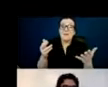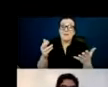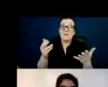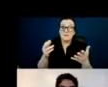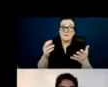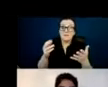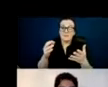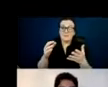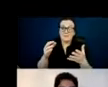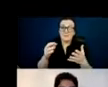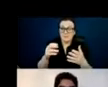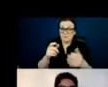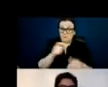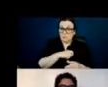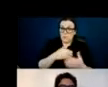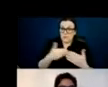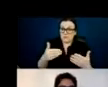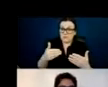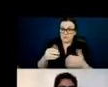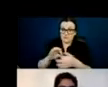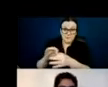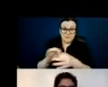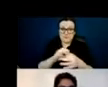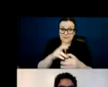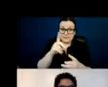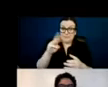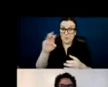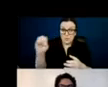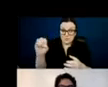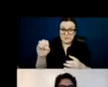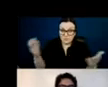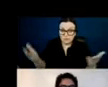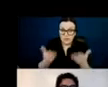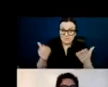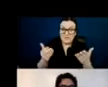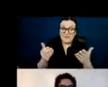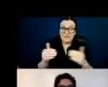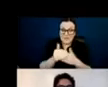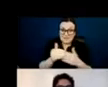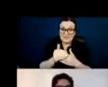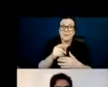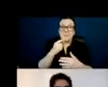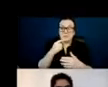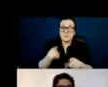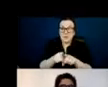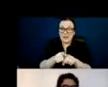it's true, DPOs who were driving the process, but at the same time universities, human rights,